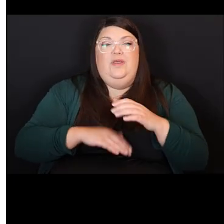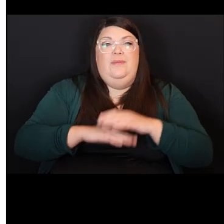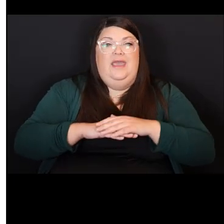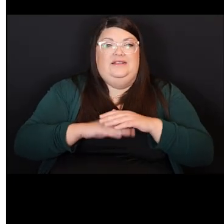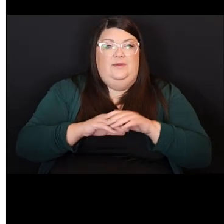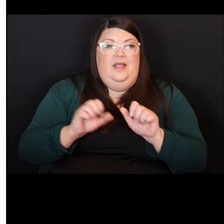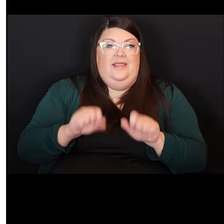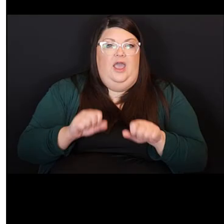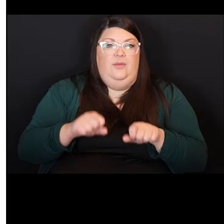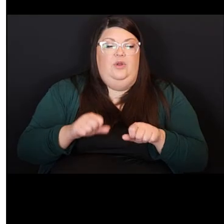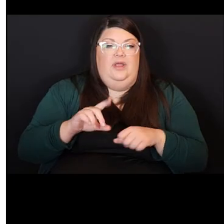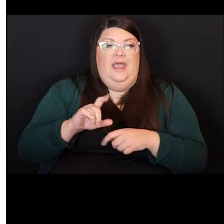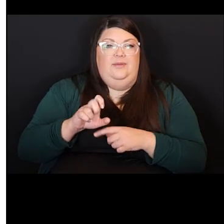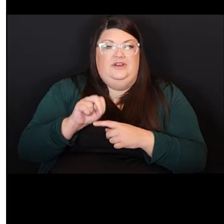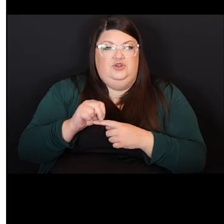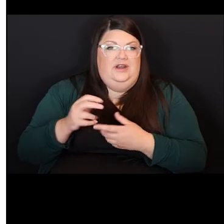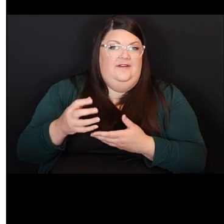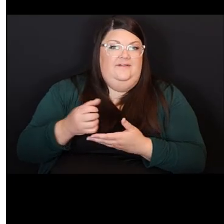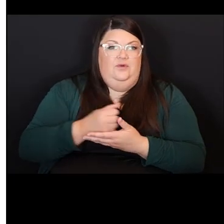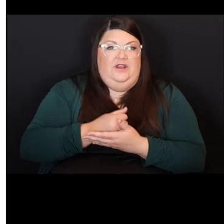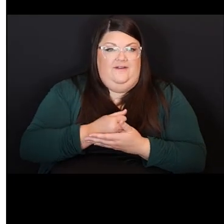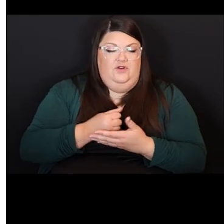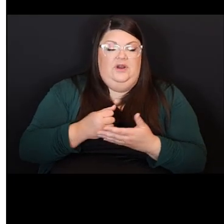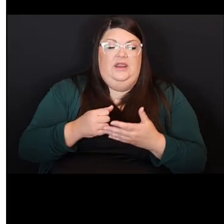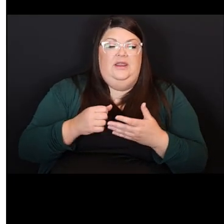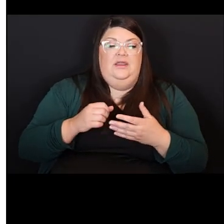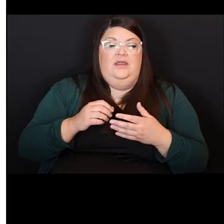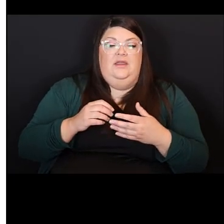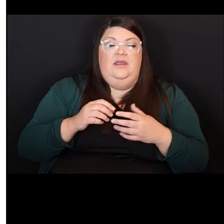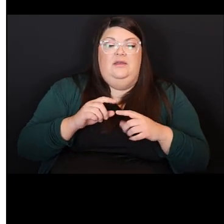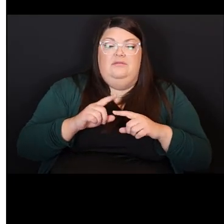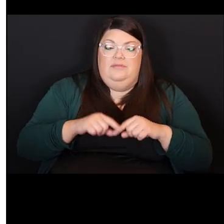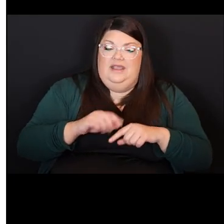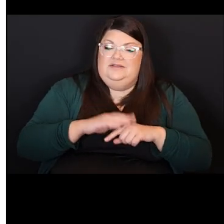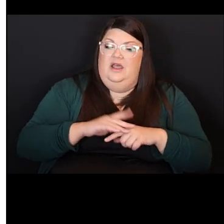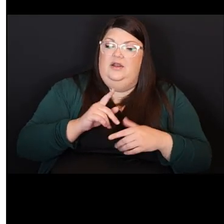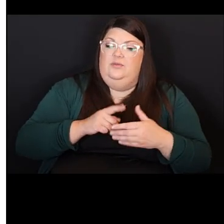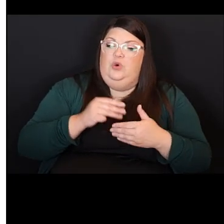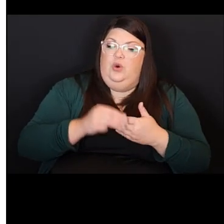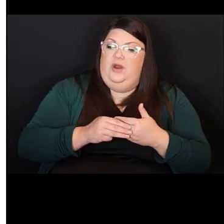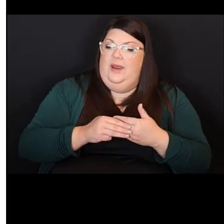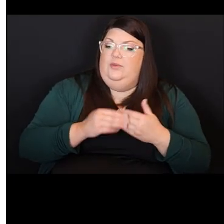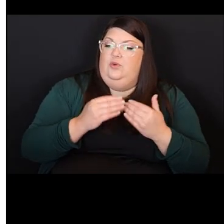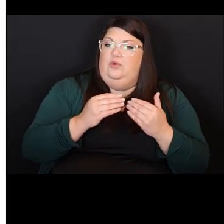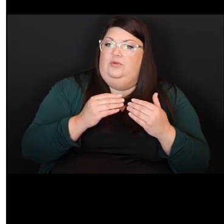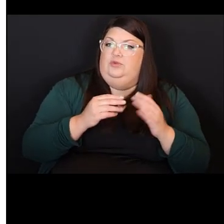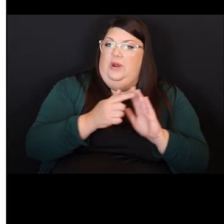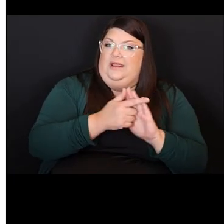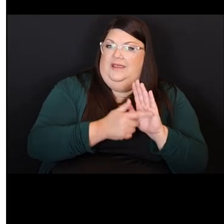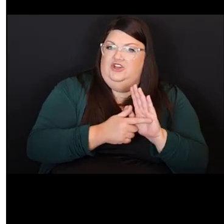allowable administrative recovery allowed based on program regulations or statutes.